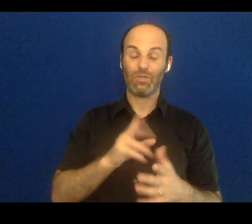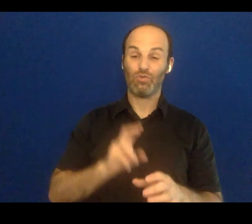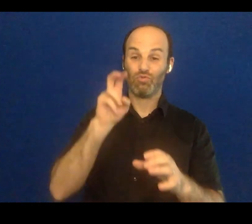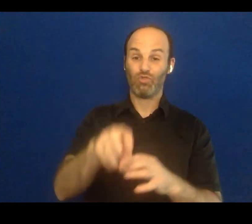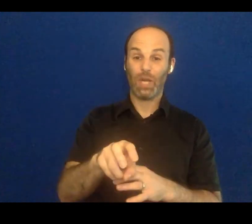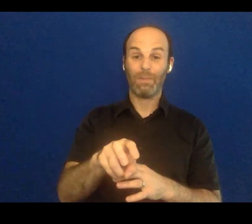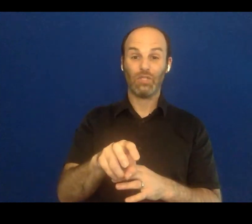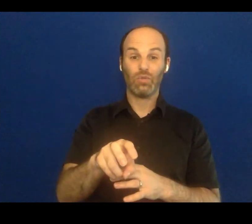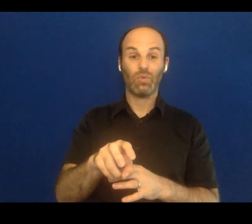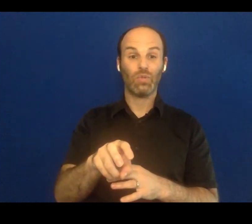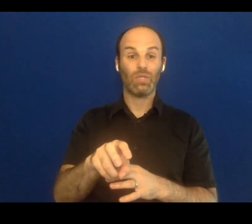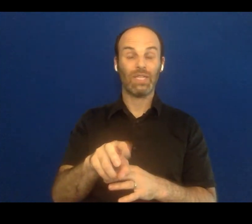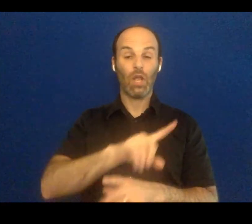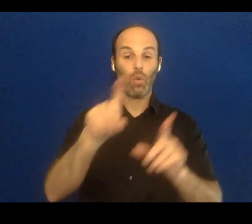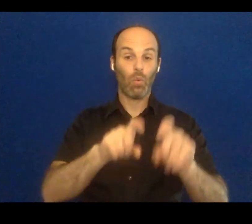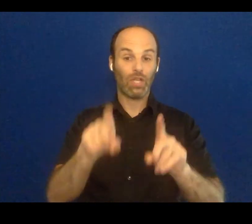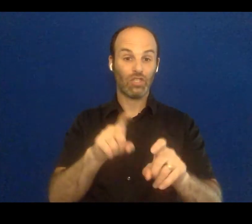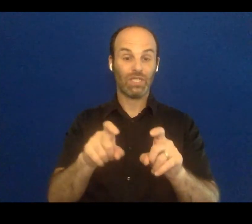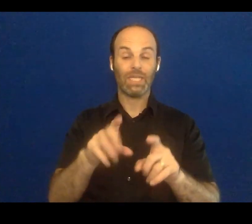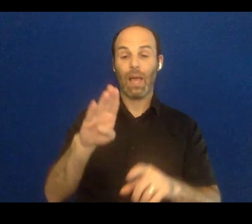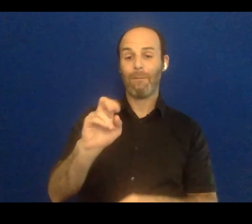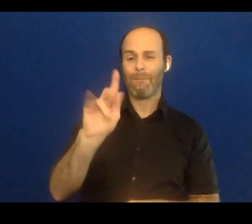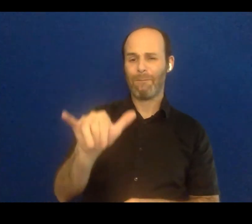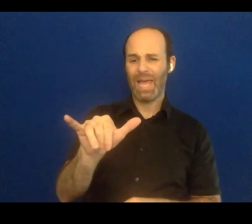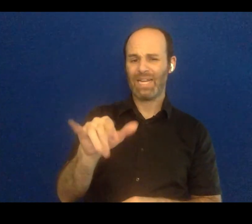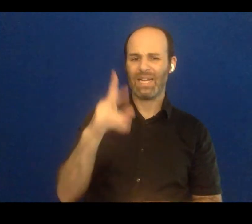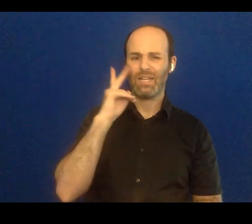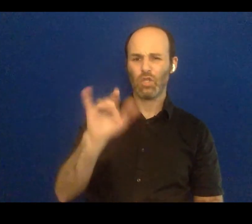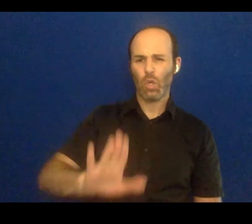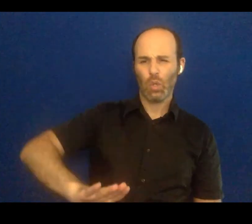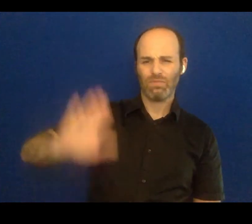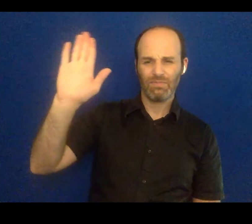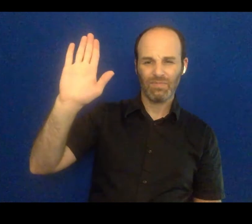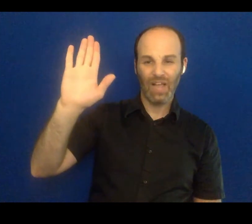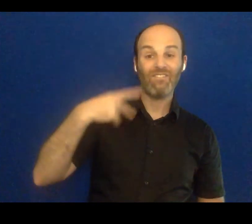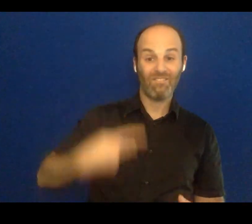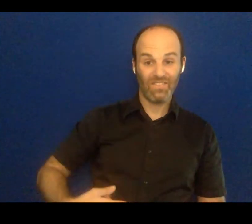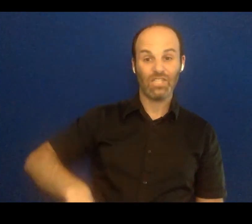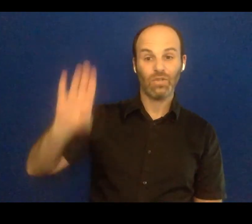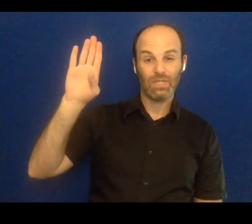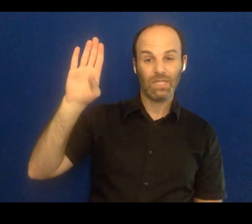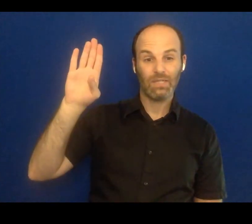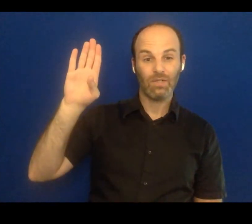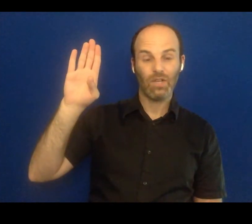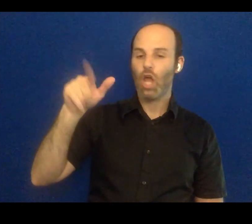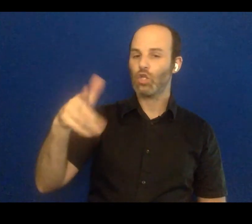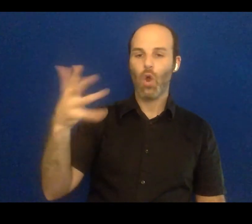I AM GOING TO HOP INTO THE QUESTIONS. BETTY YOU HAD YOUR HAND PHYSICALLY RAISED.